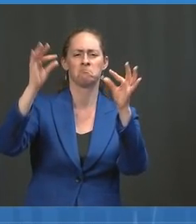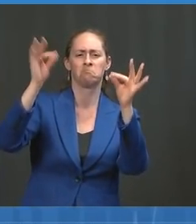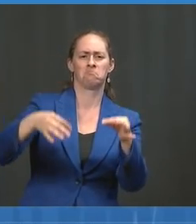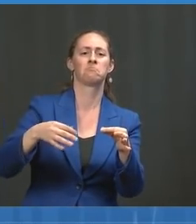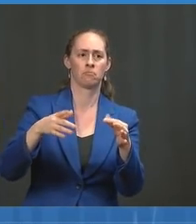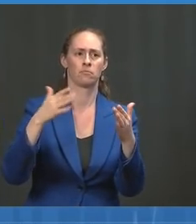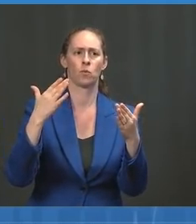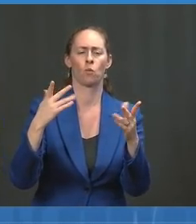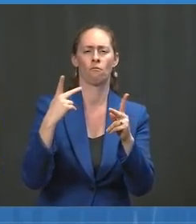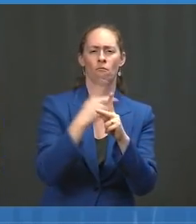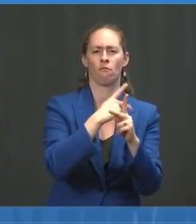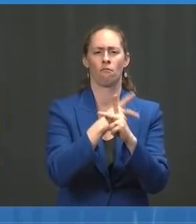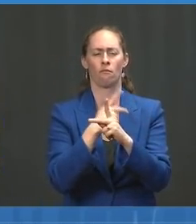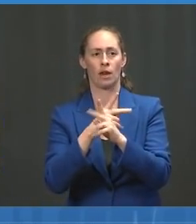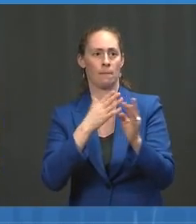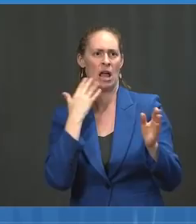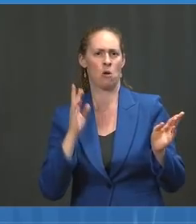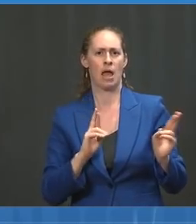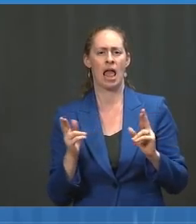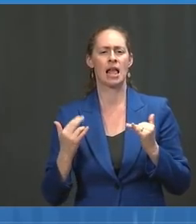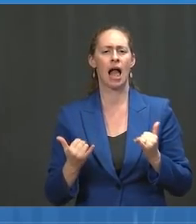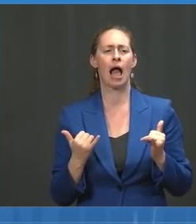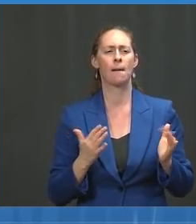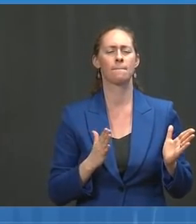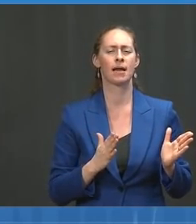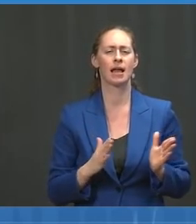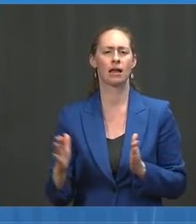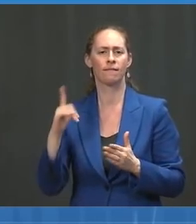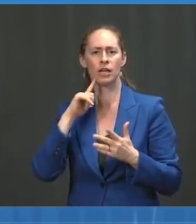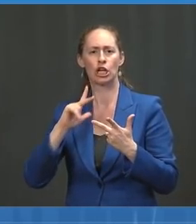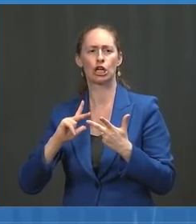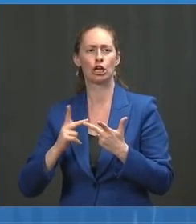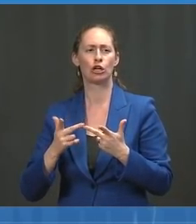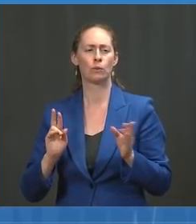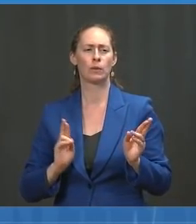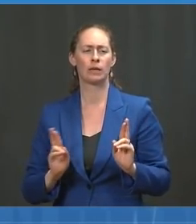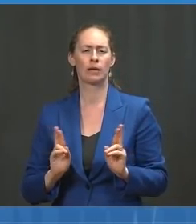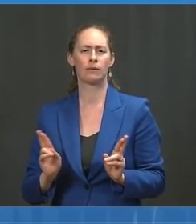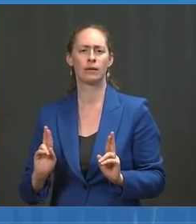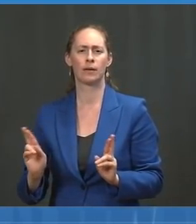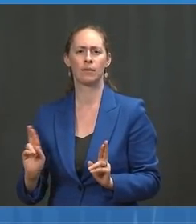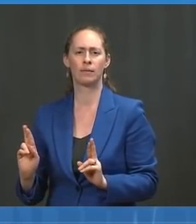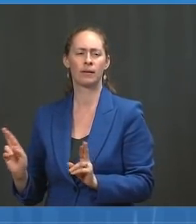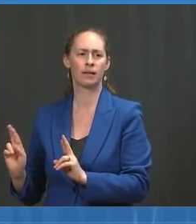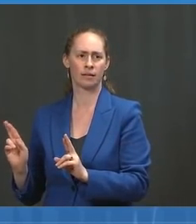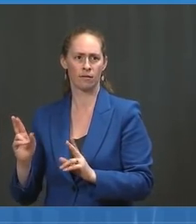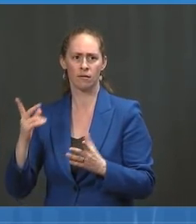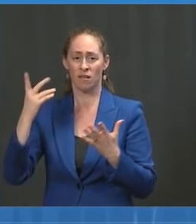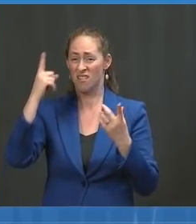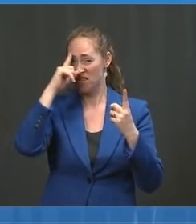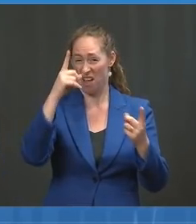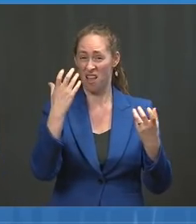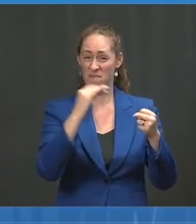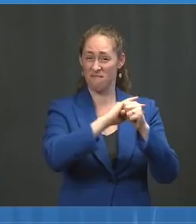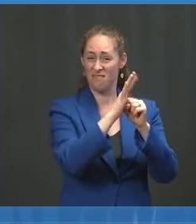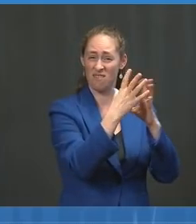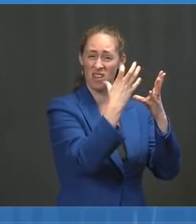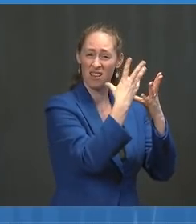We announced our approach in order to stay ahead of this virus, give states and pharmacies time to plan --